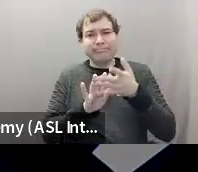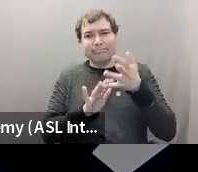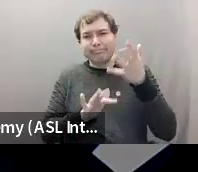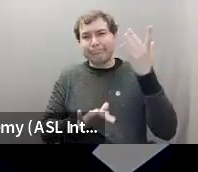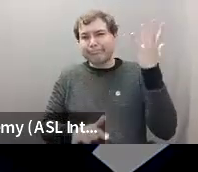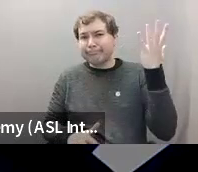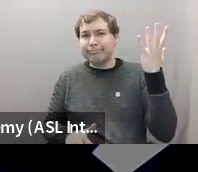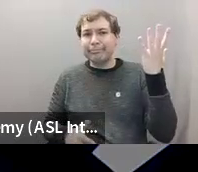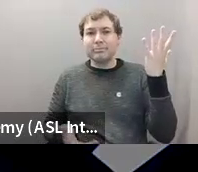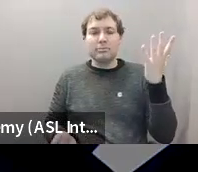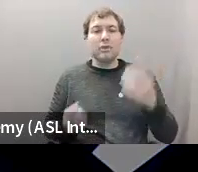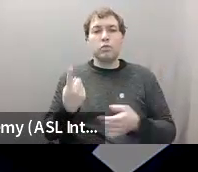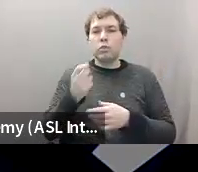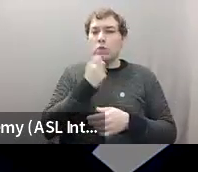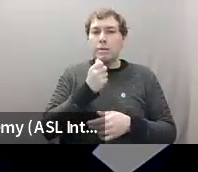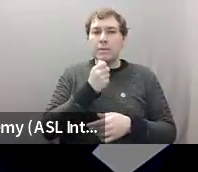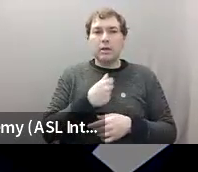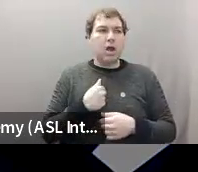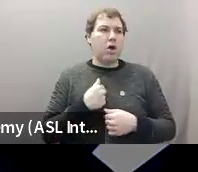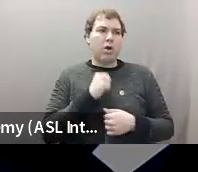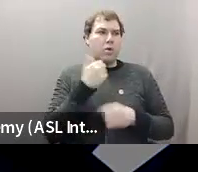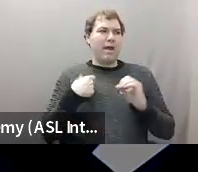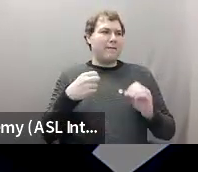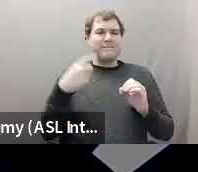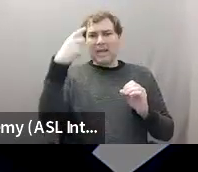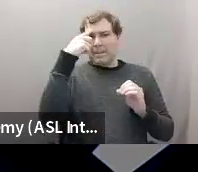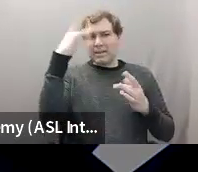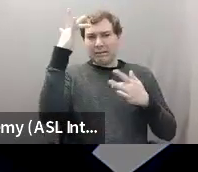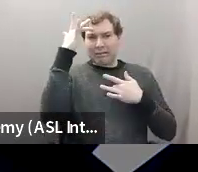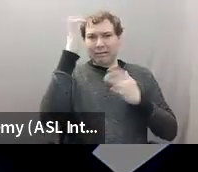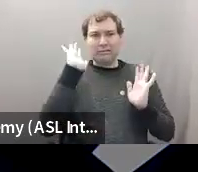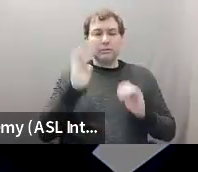Jen Hawkinson: So I had one gal. Tell me I don't have mental illness, and I'm like, Okay.